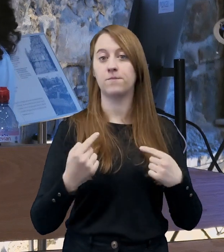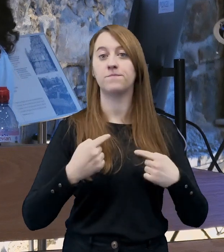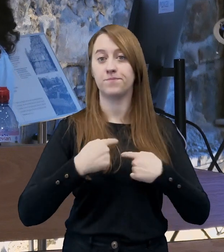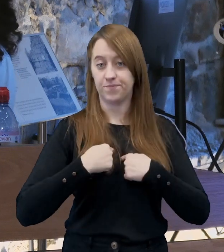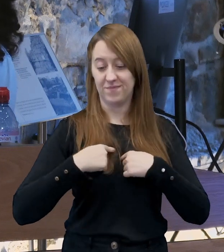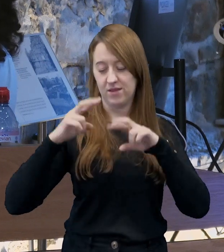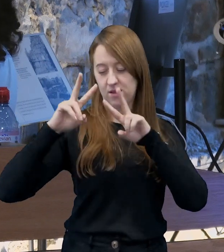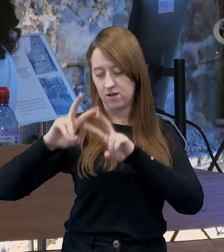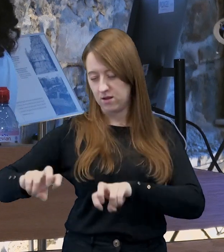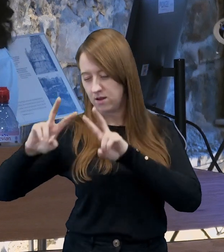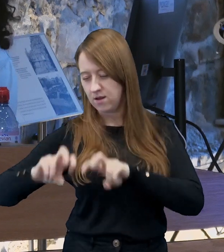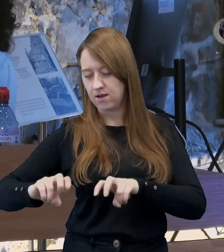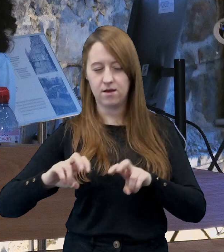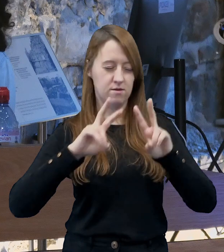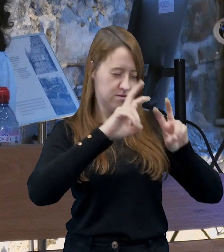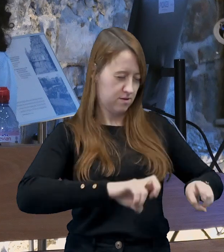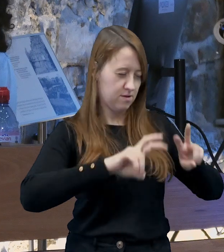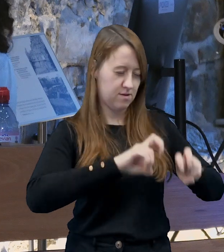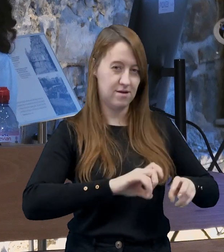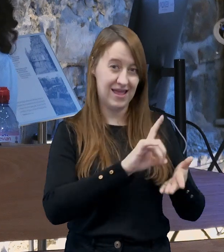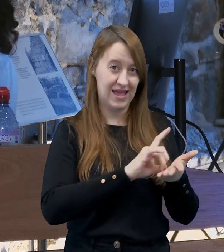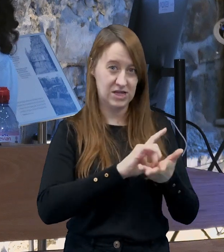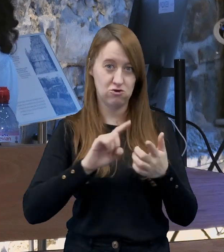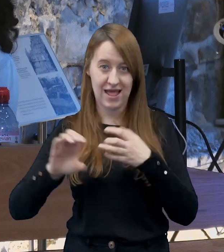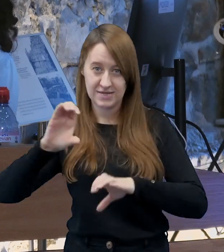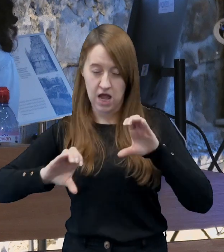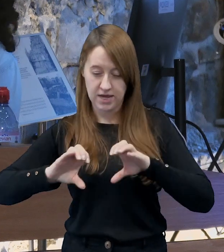interpretation of it. It's what made sense.